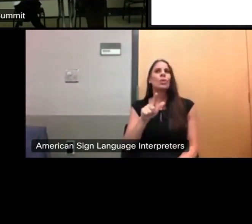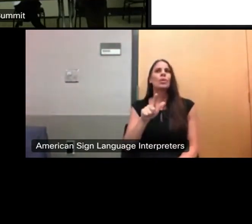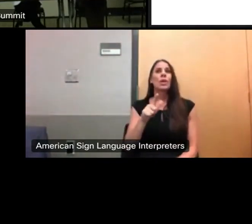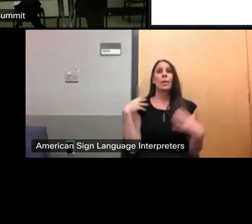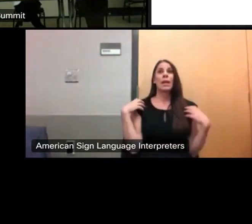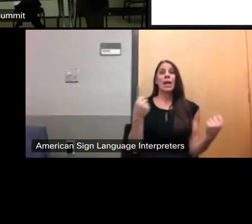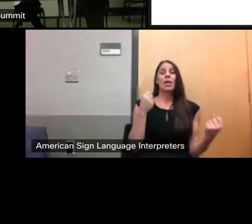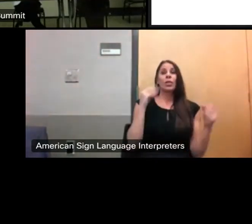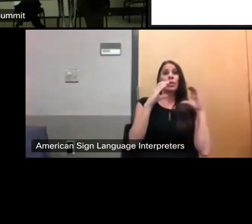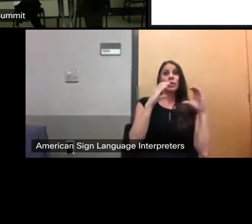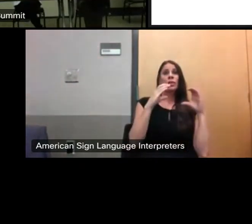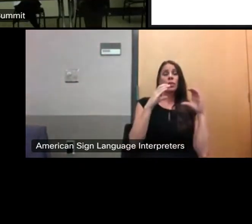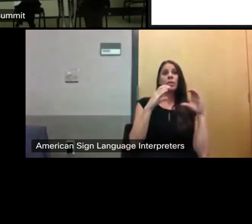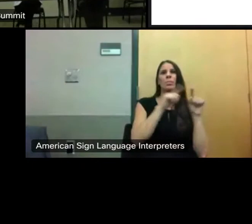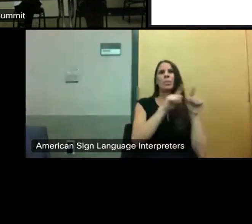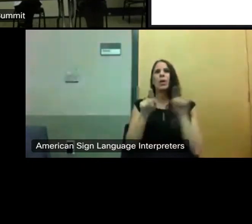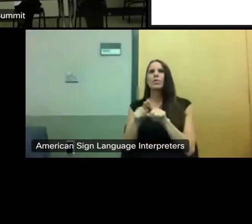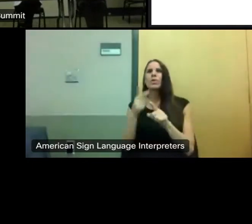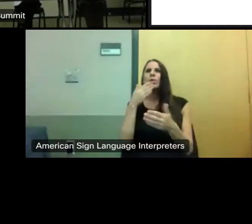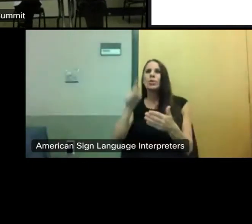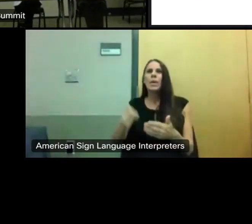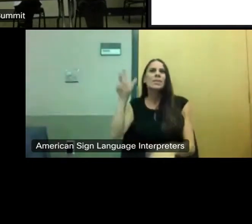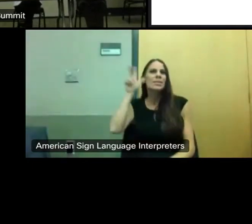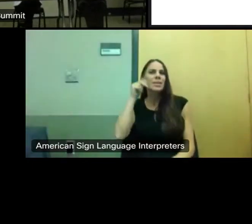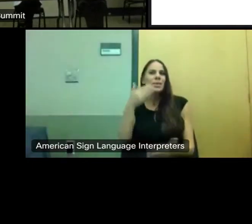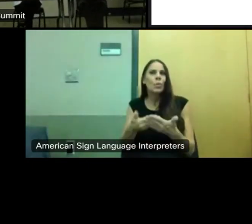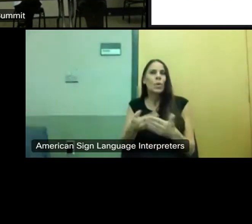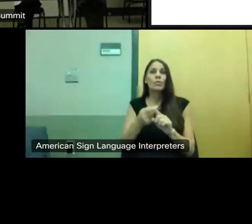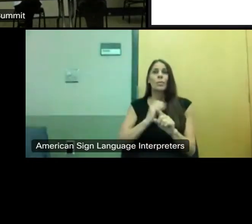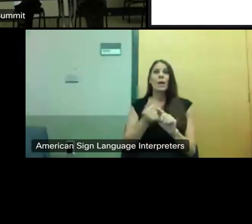I think from from our perspective, you know, particularly early in the pandemic again,